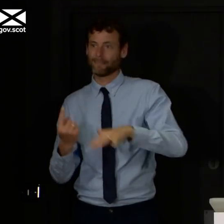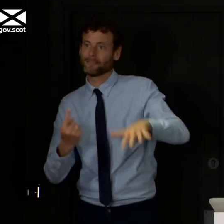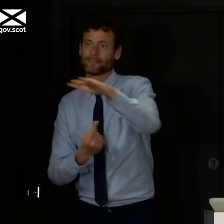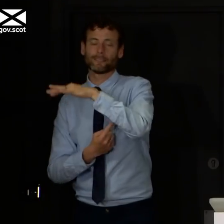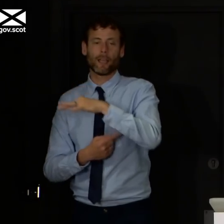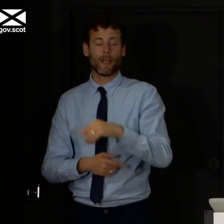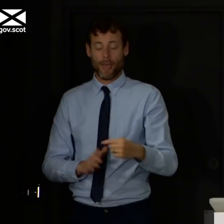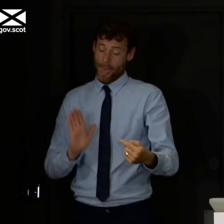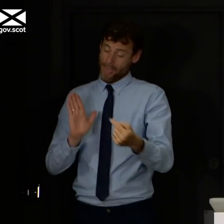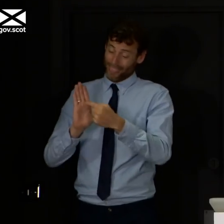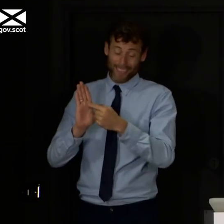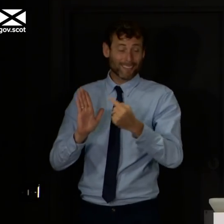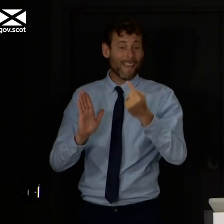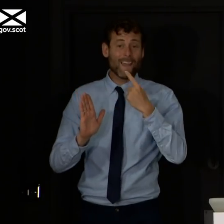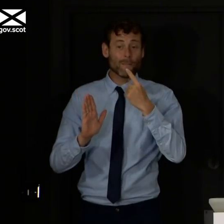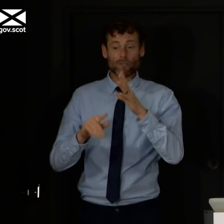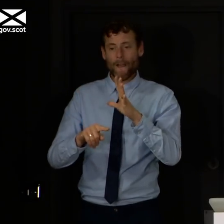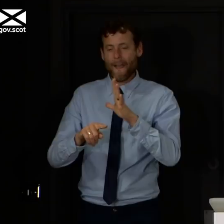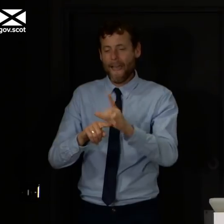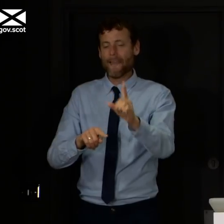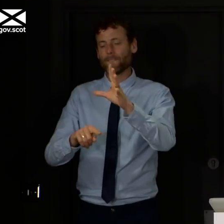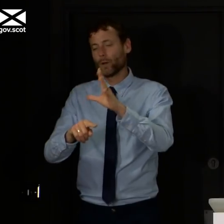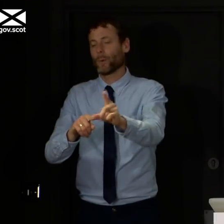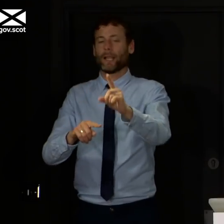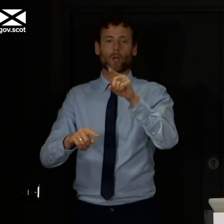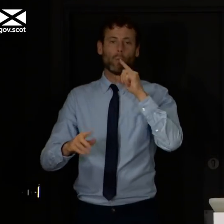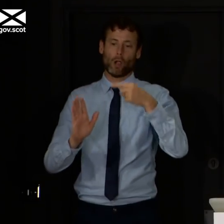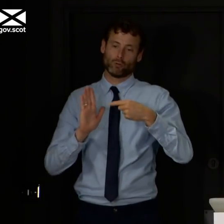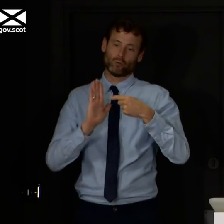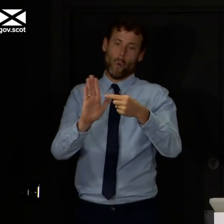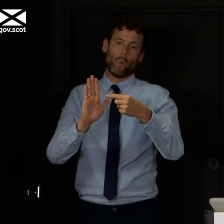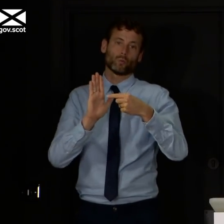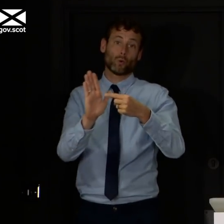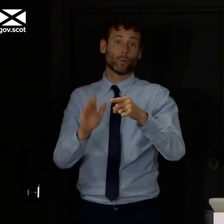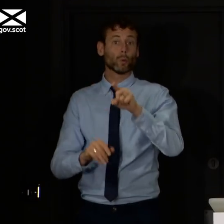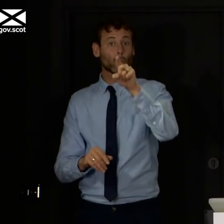this data every week so you will be able to assess the changes in it week on week. That